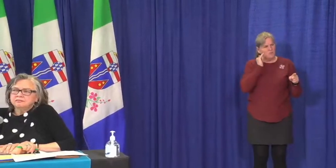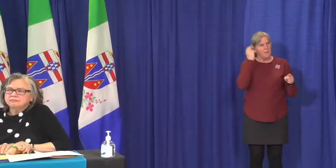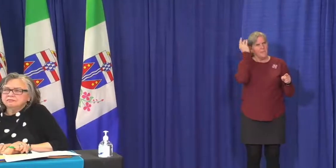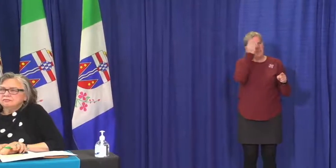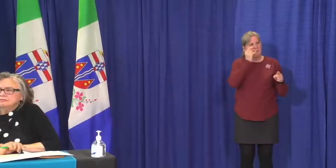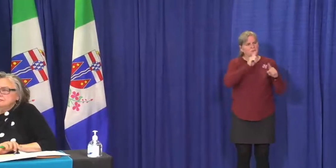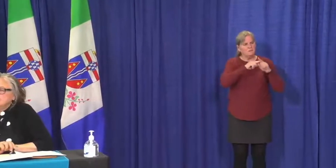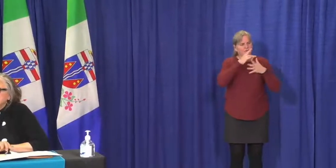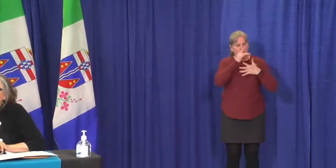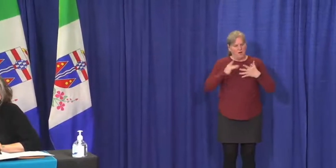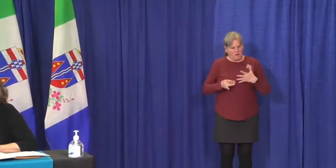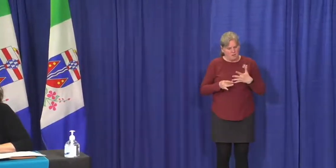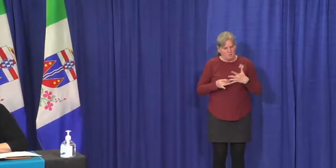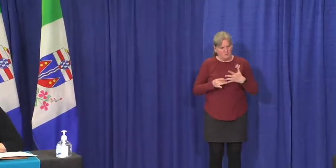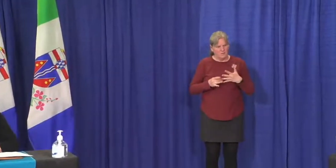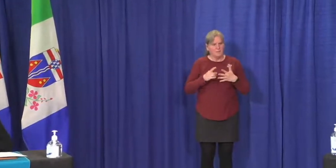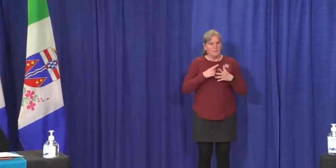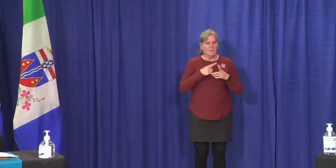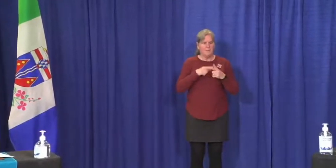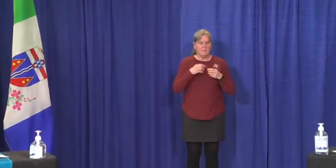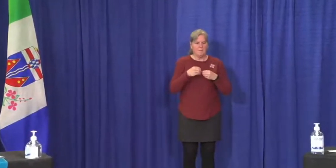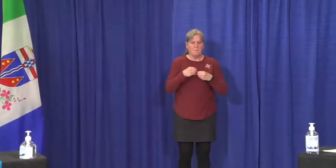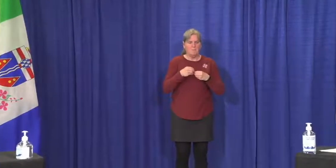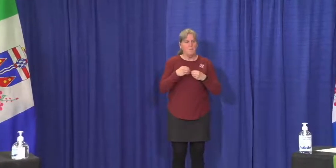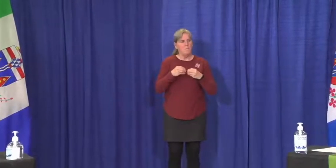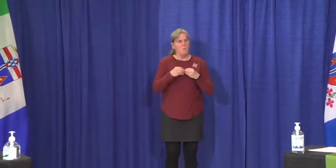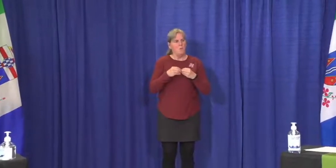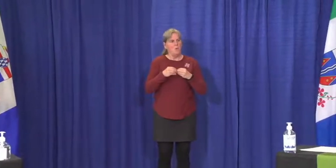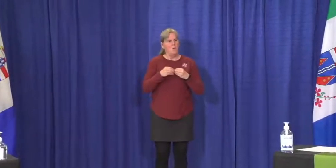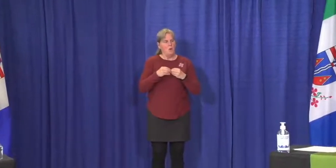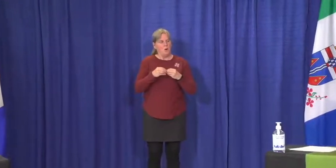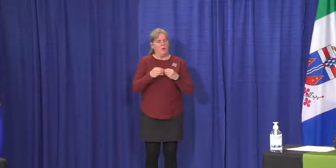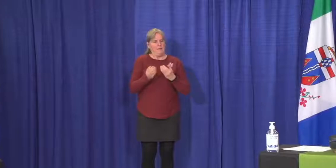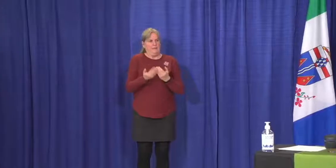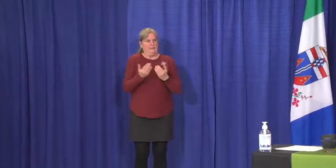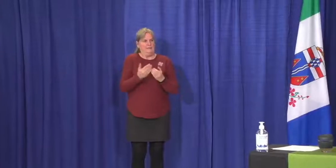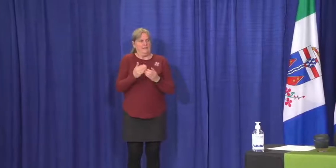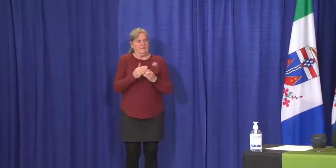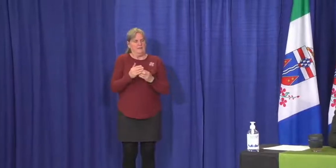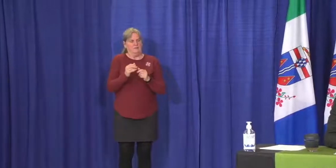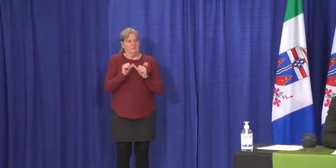You have said the Yukon is considering all options but logistically it would make more